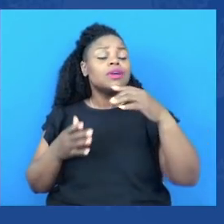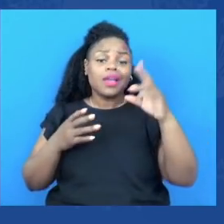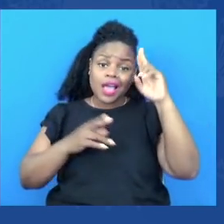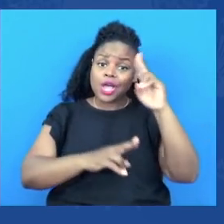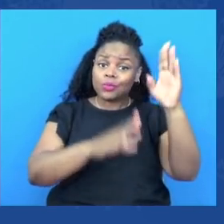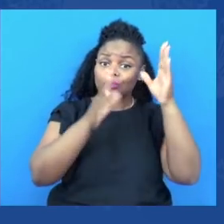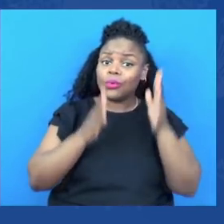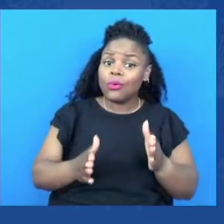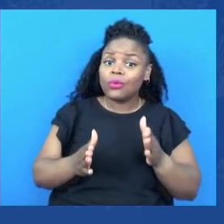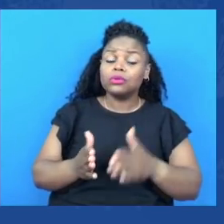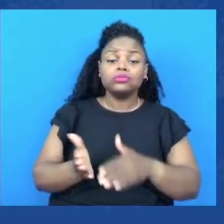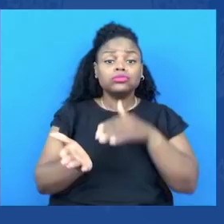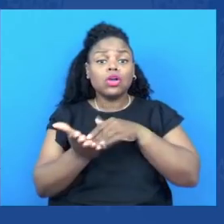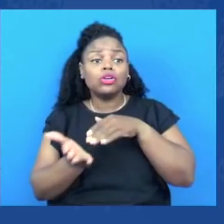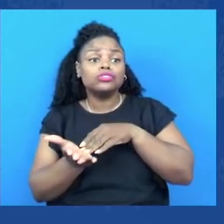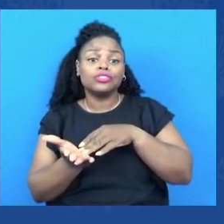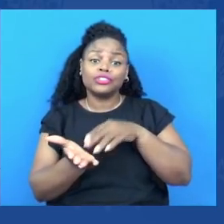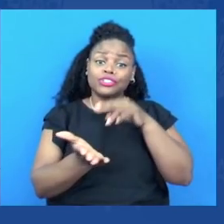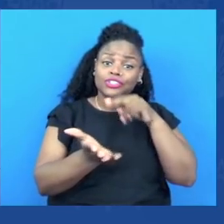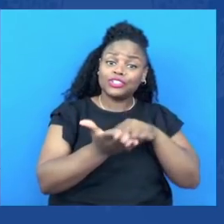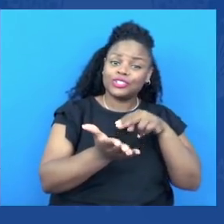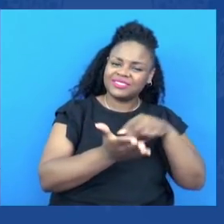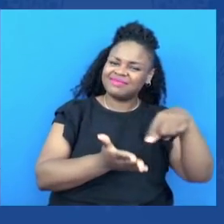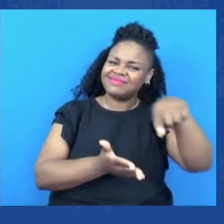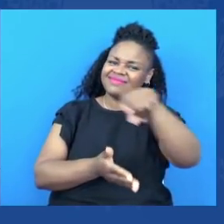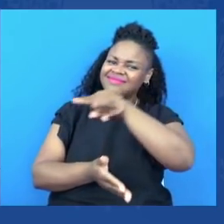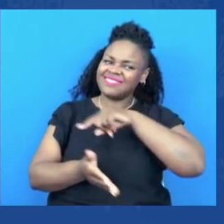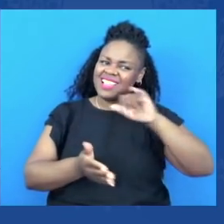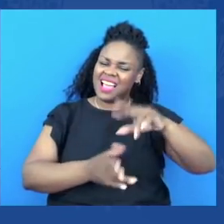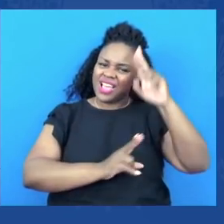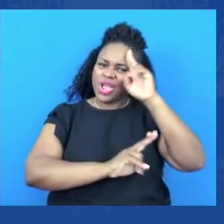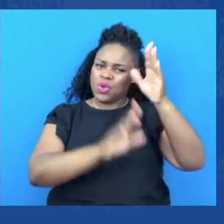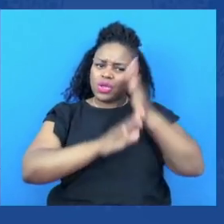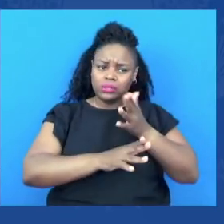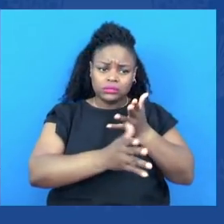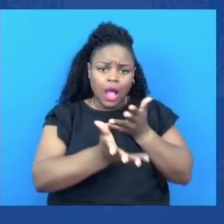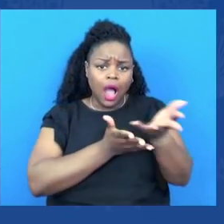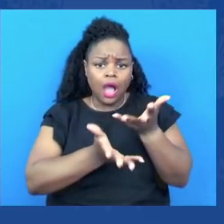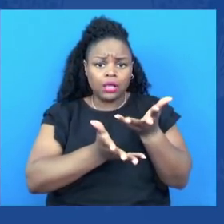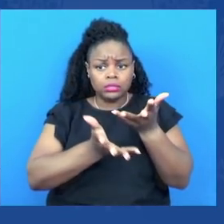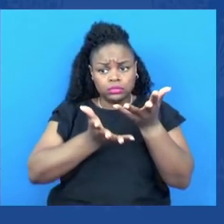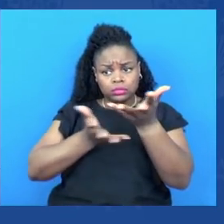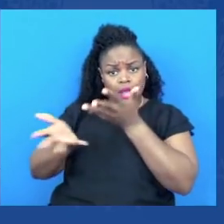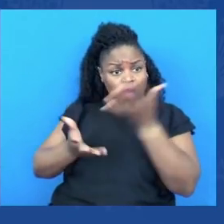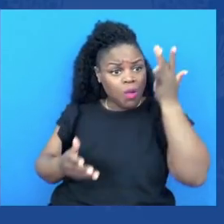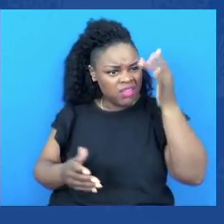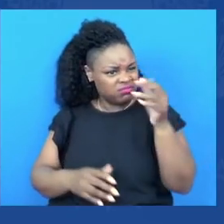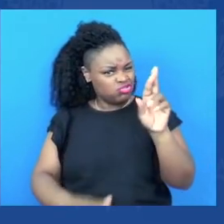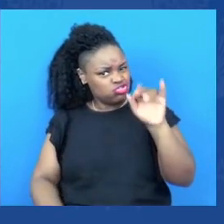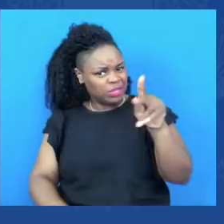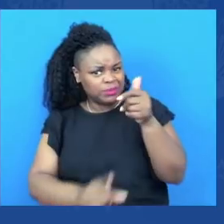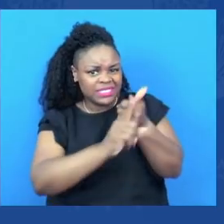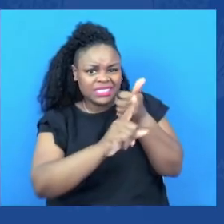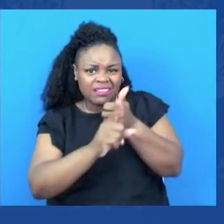And they're heroes again with a vaccine. They're doing their best to care for the people refusing to get vaccinated --